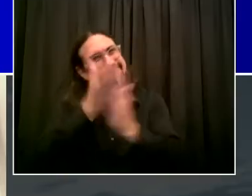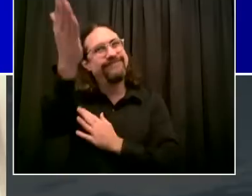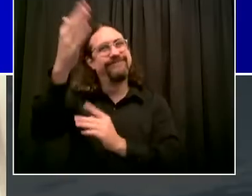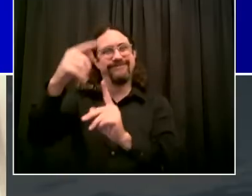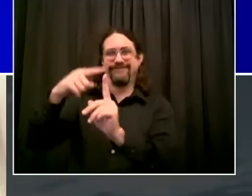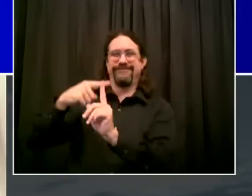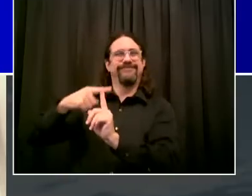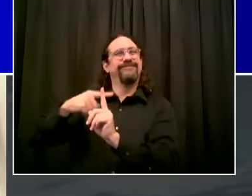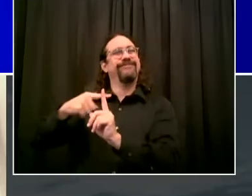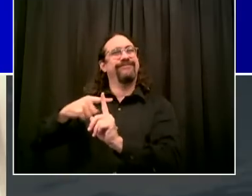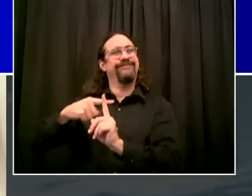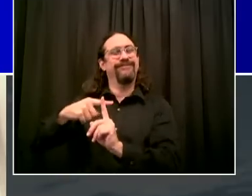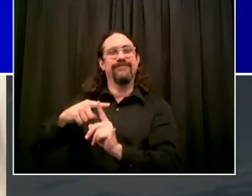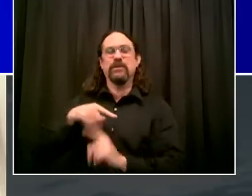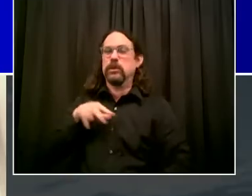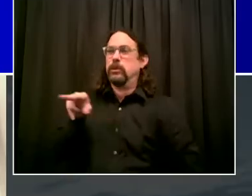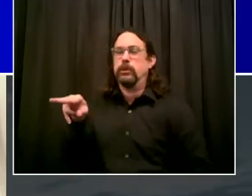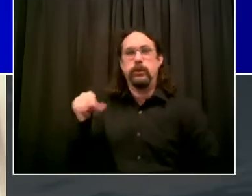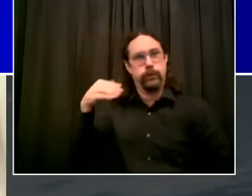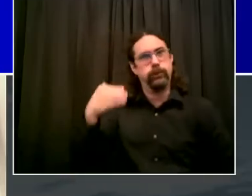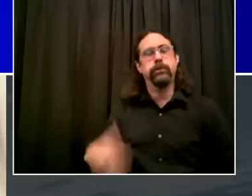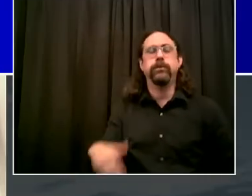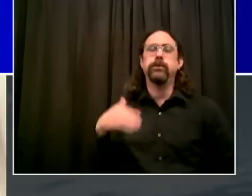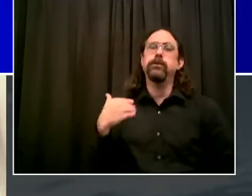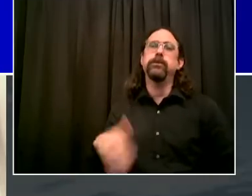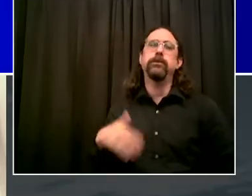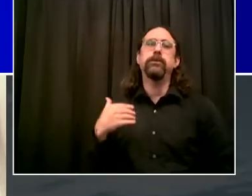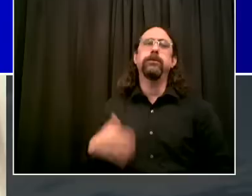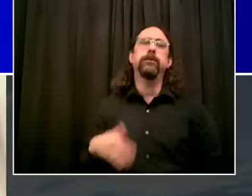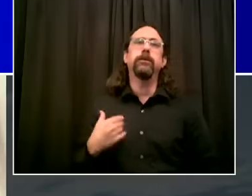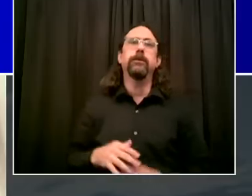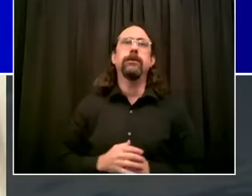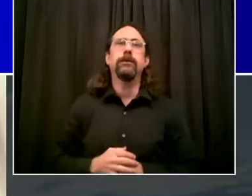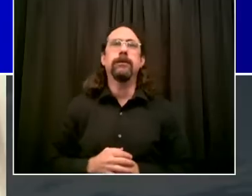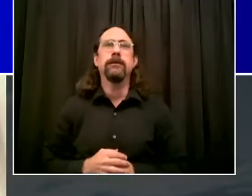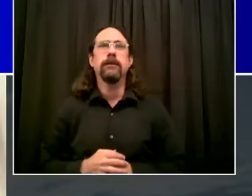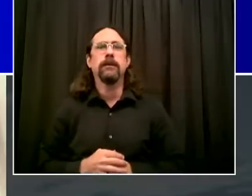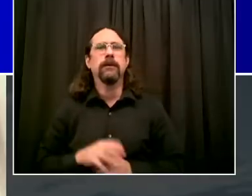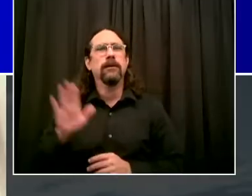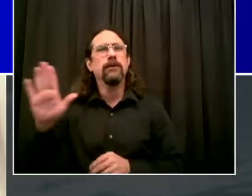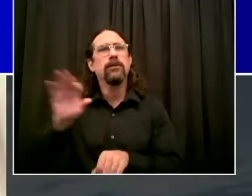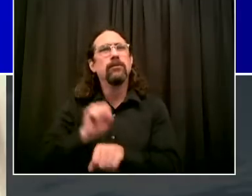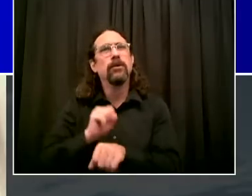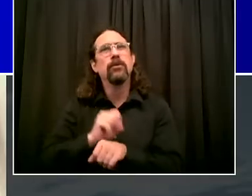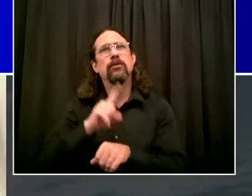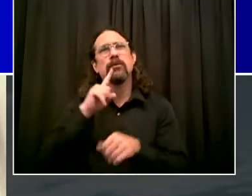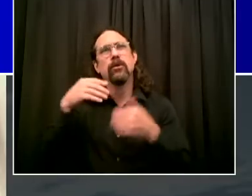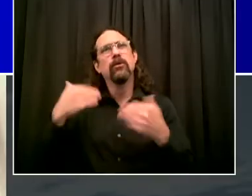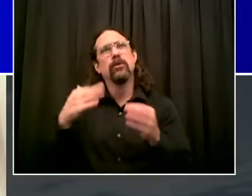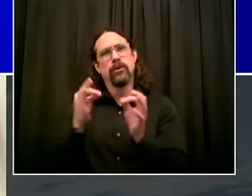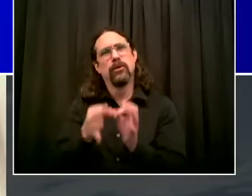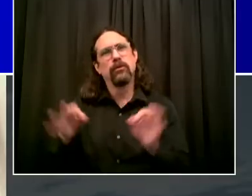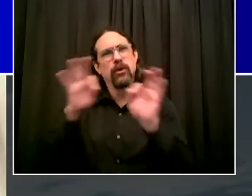MANY WAYS, A STRONG PRESENCE THAT KEPT EVERYONE FOCUSED ON THE REASONS THAT WE ALL DO